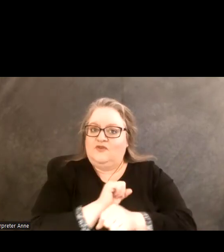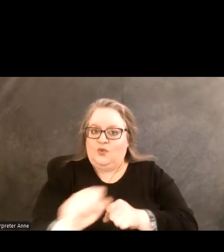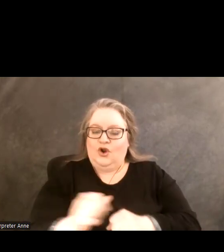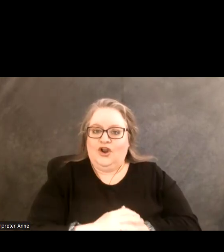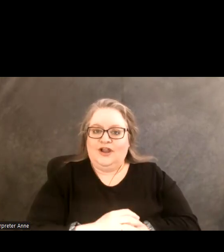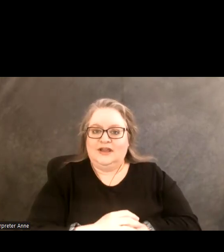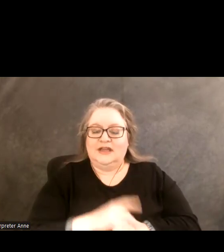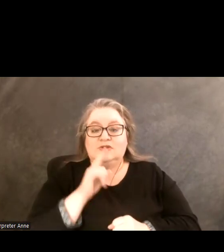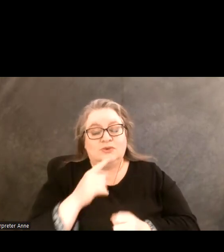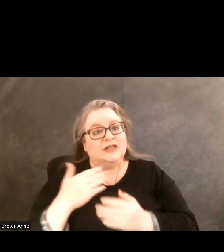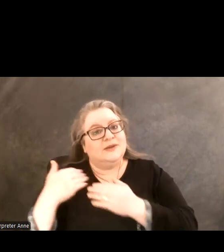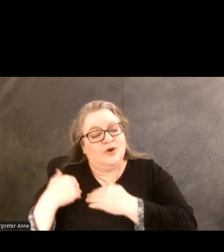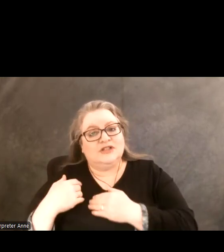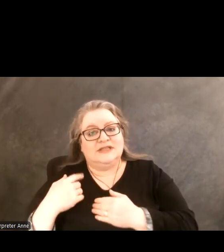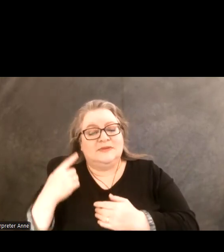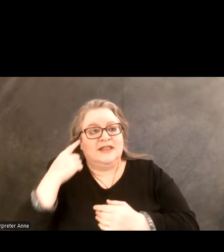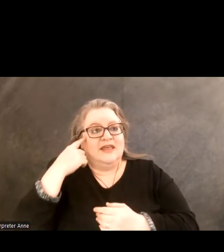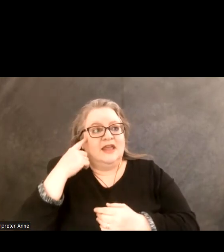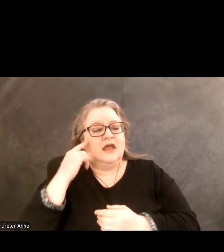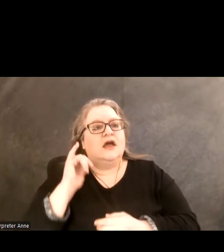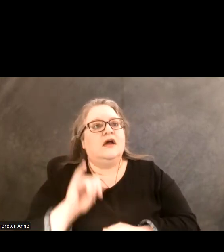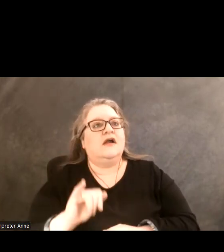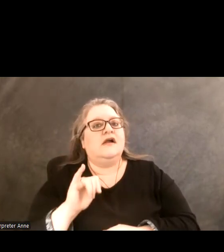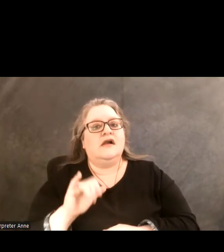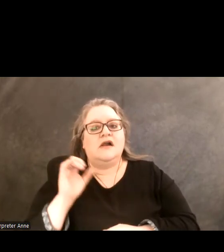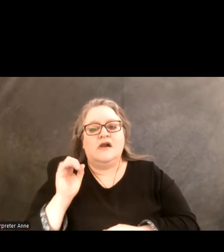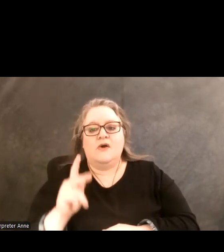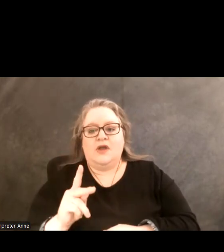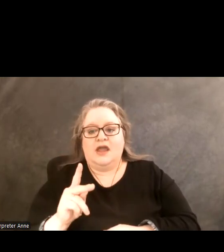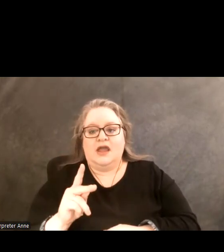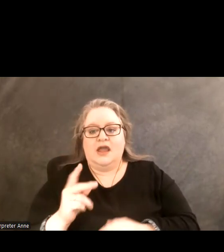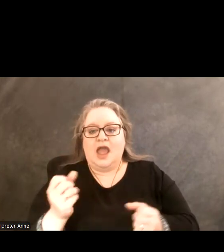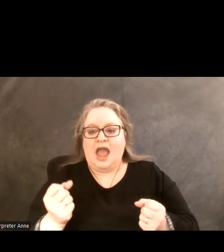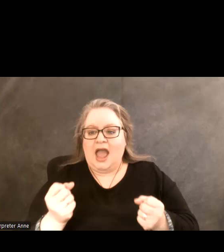burdensome to think: Okay, how many sorts of access am I